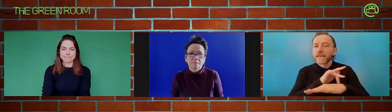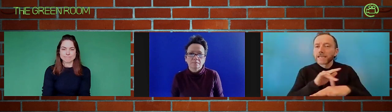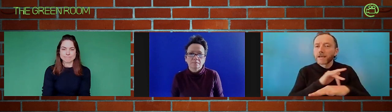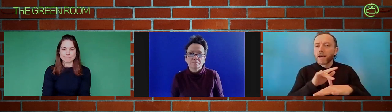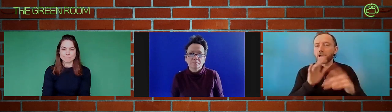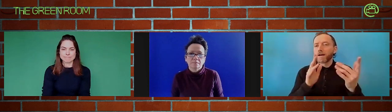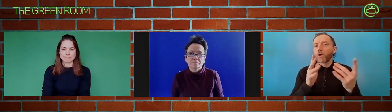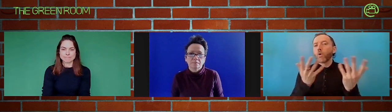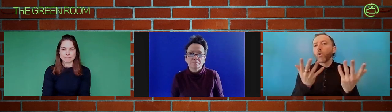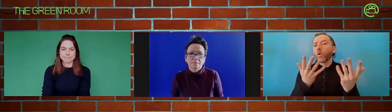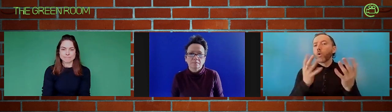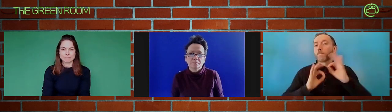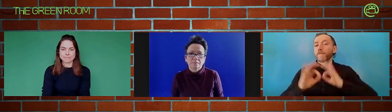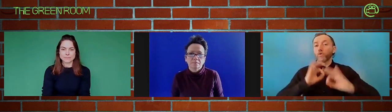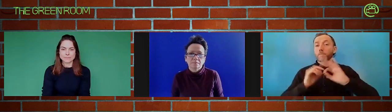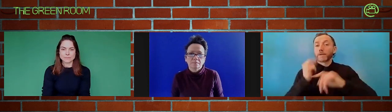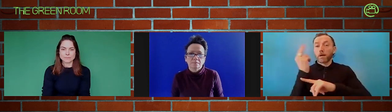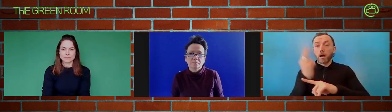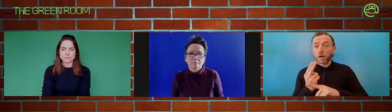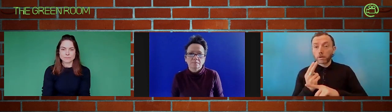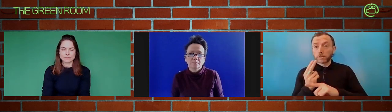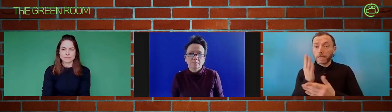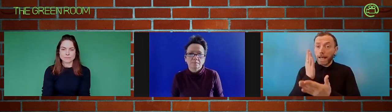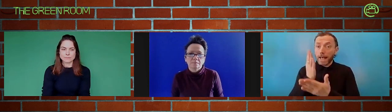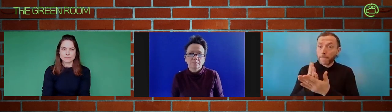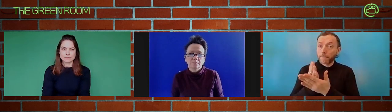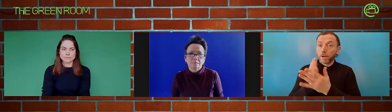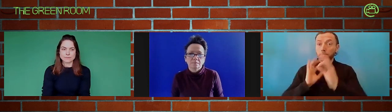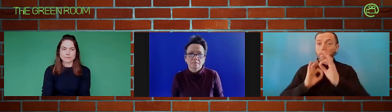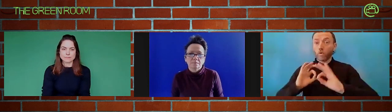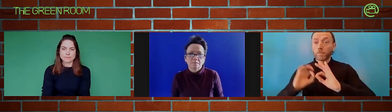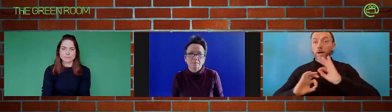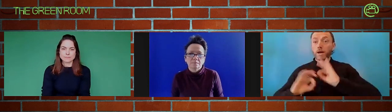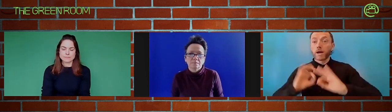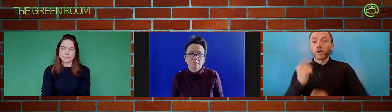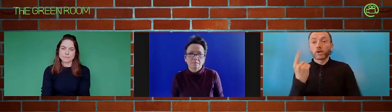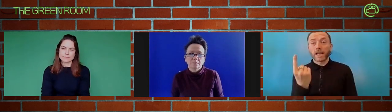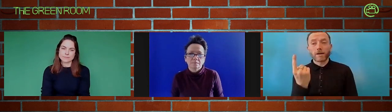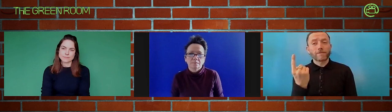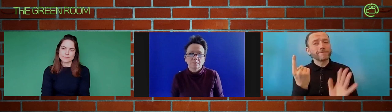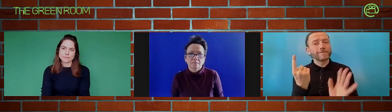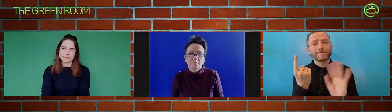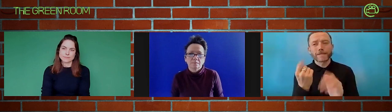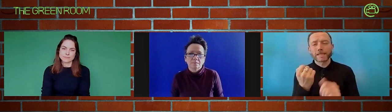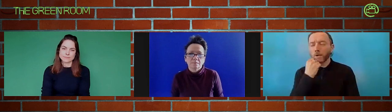whatever it is. You don't have to be a performer. So i think that's my number one advice. Is that